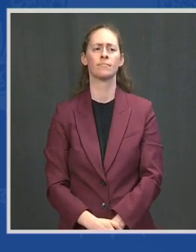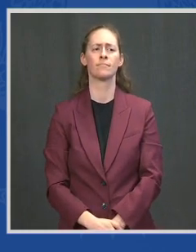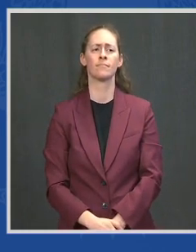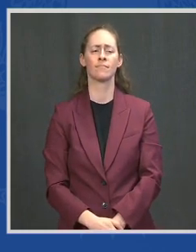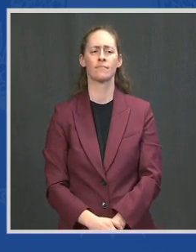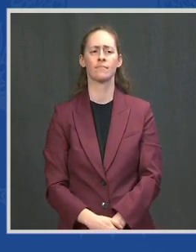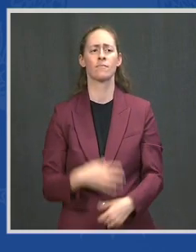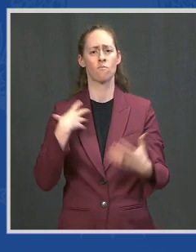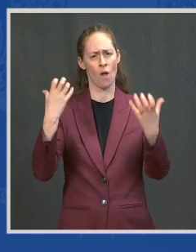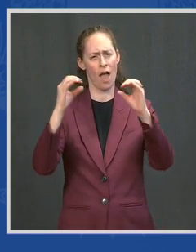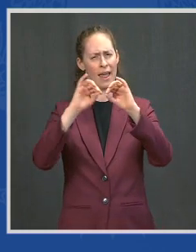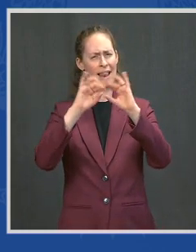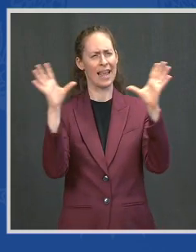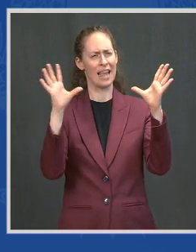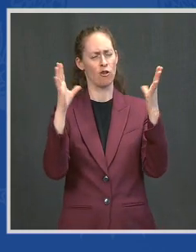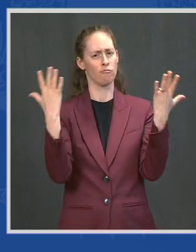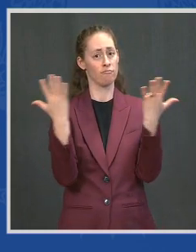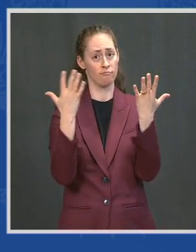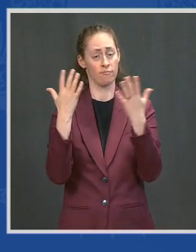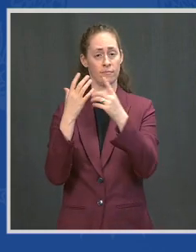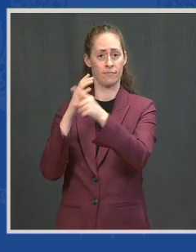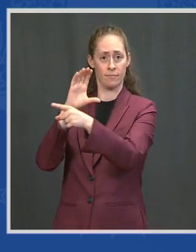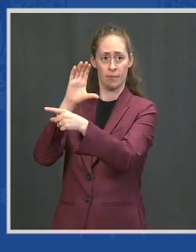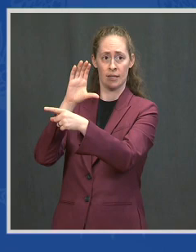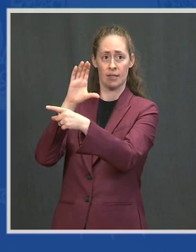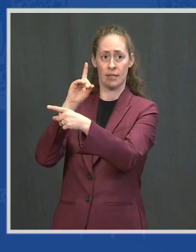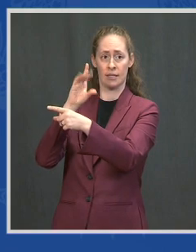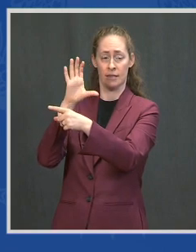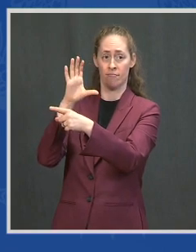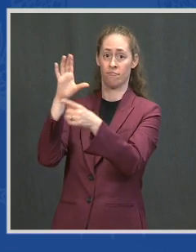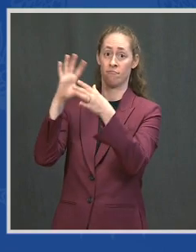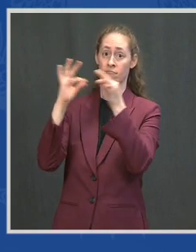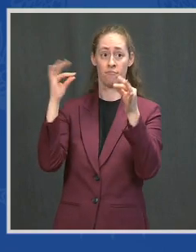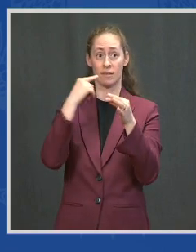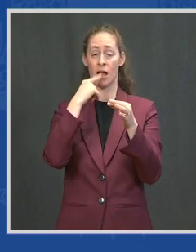the CDC said that vaccinated people do not need to wear their mask outside